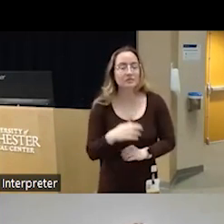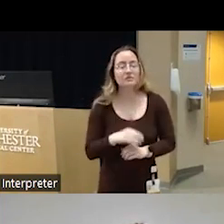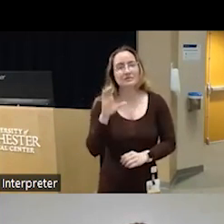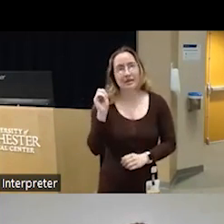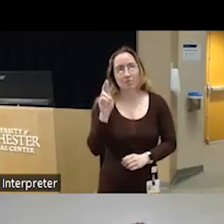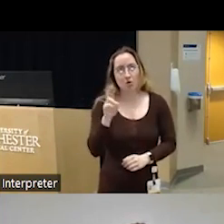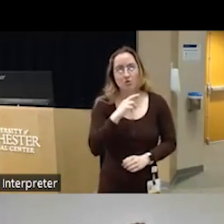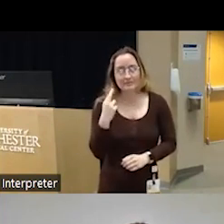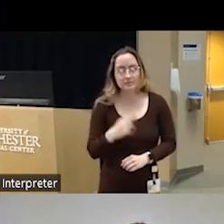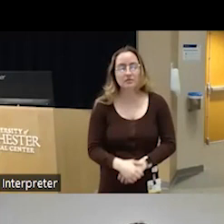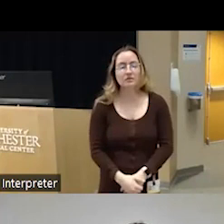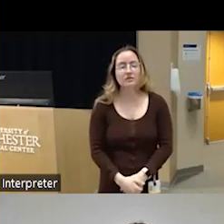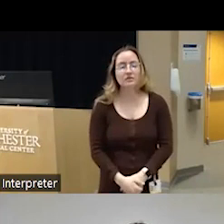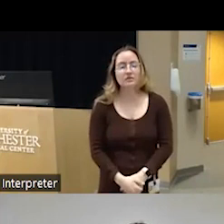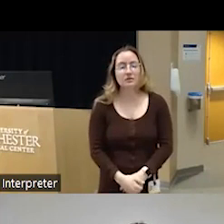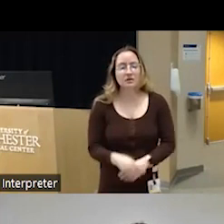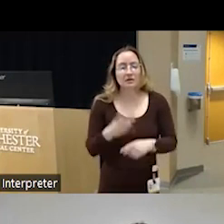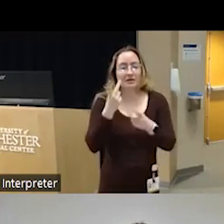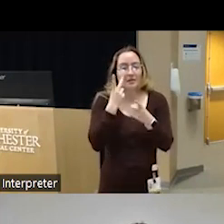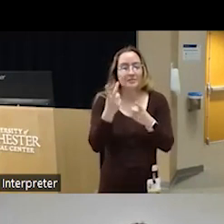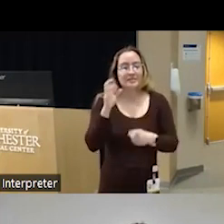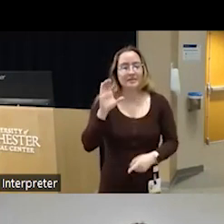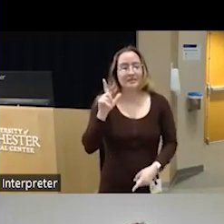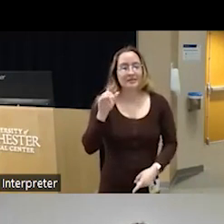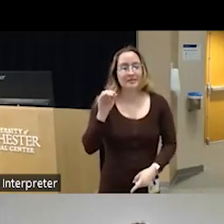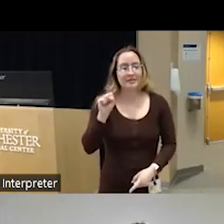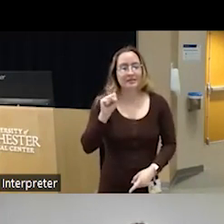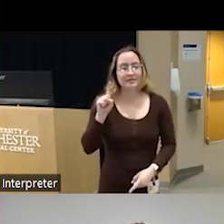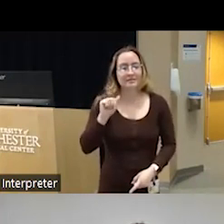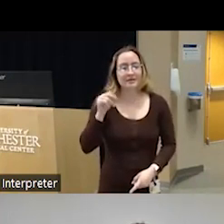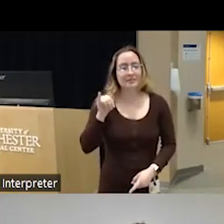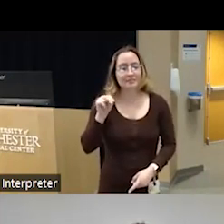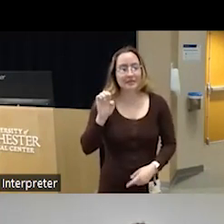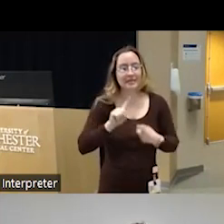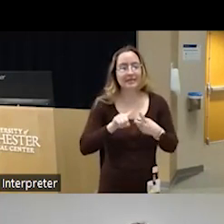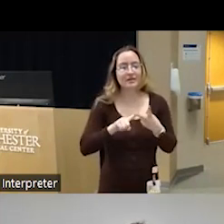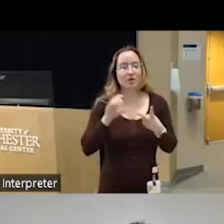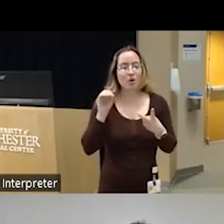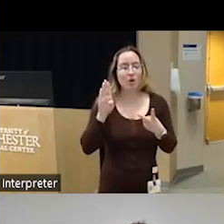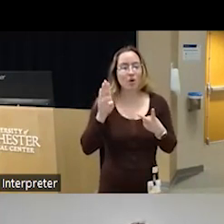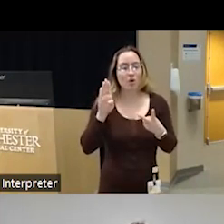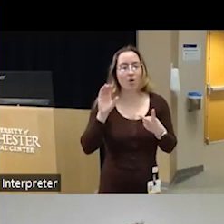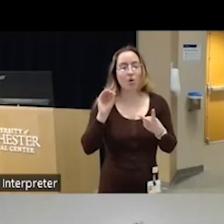significantly greater risk with the lanzapine or lanzapine philosophy in and